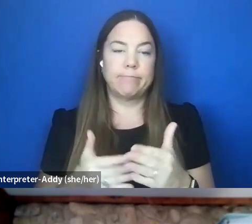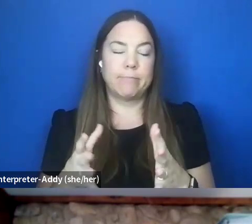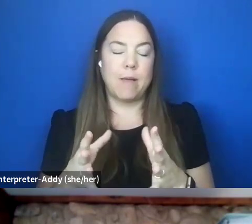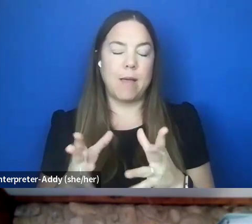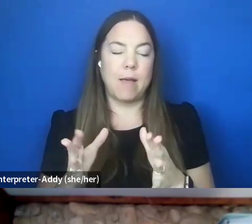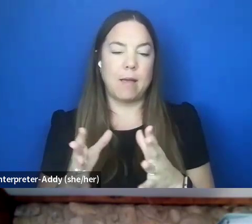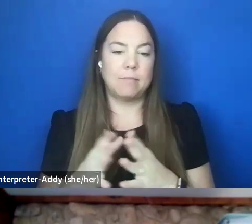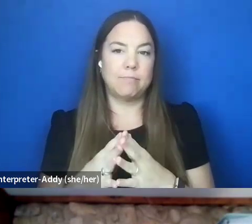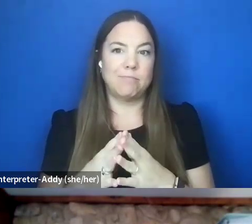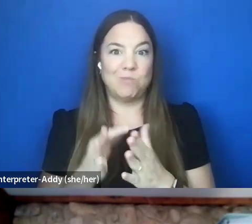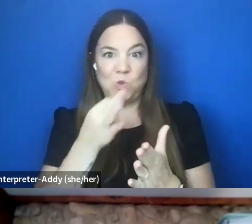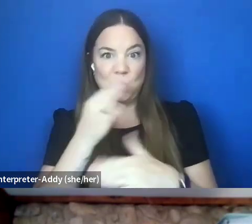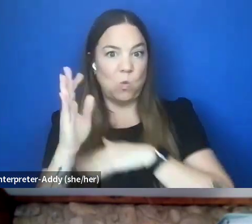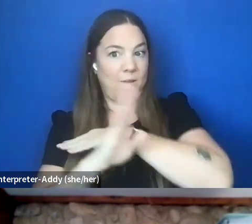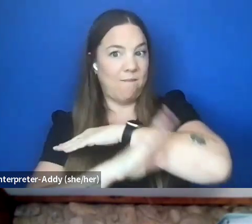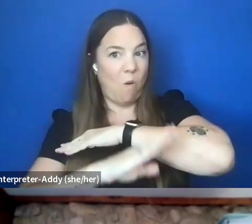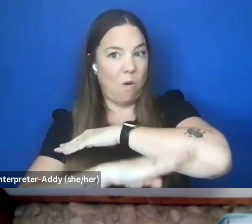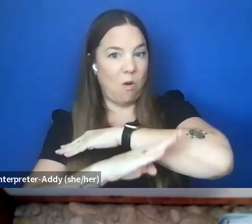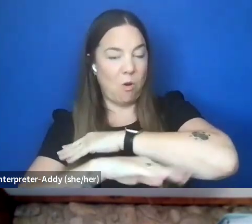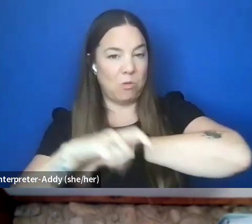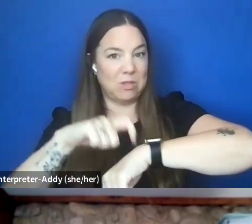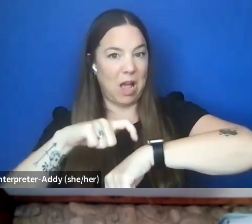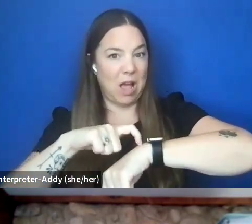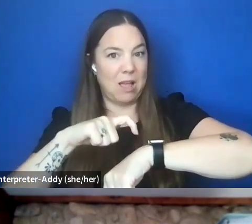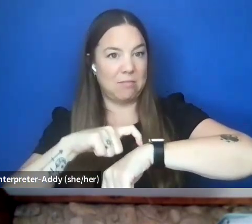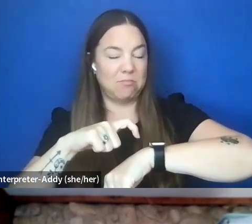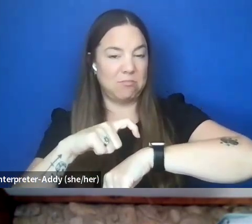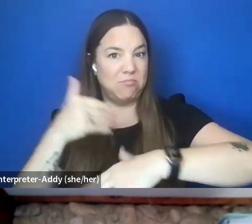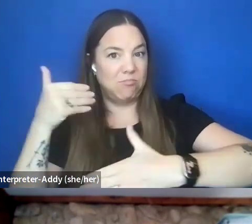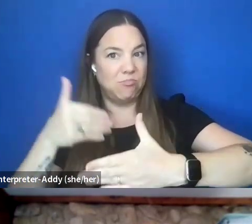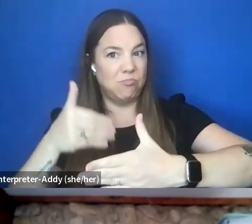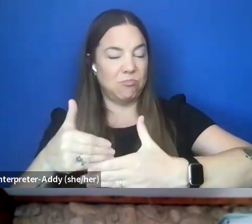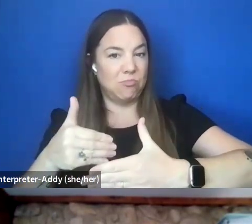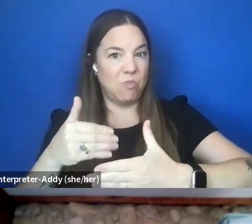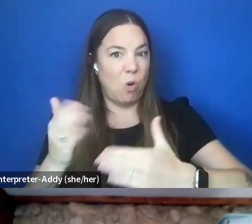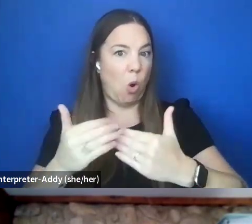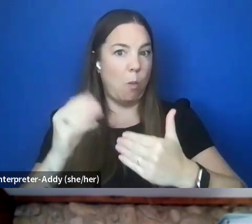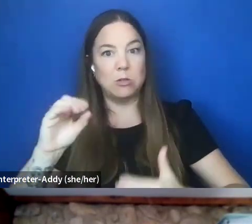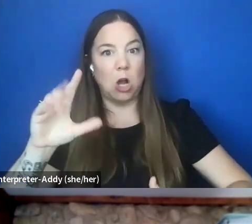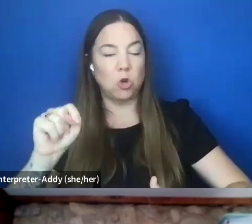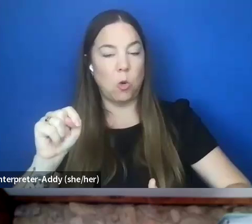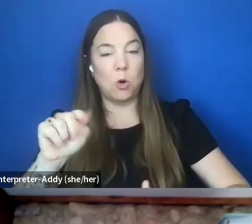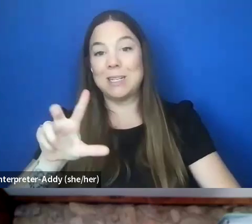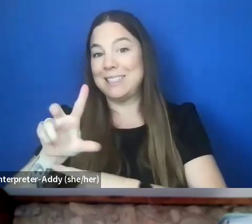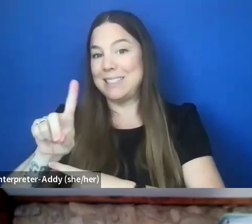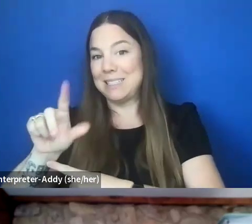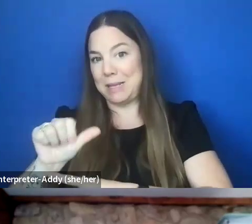Don Dew: the fall season, and we are getting closer to October. Disability, employment awareness month right?